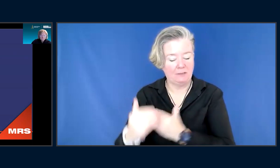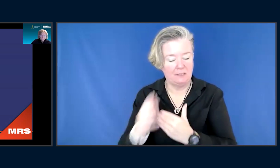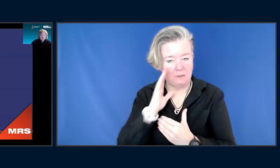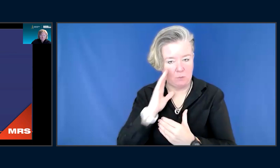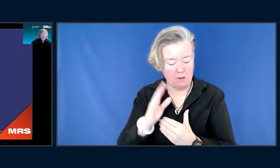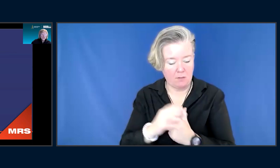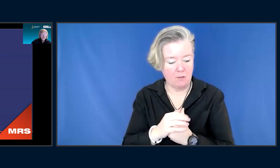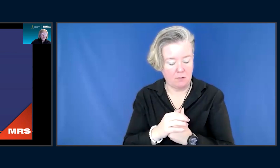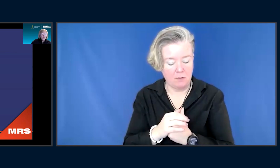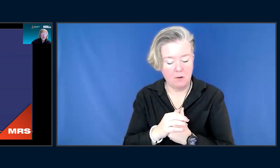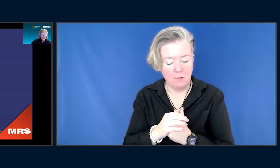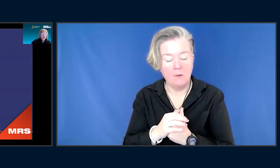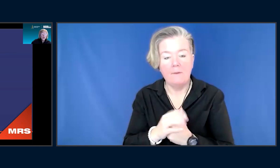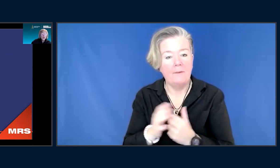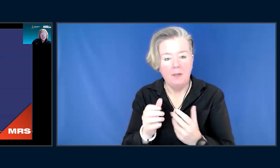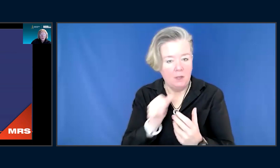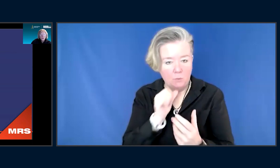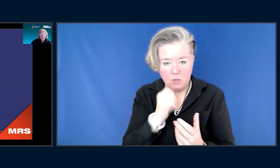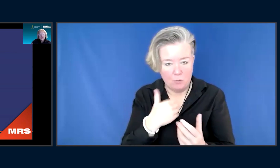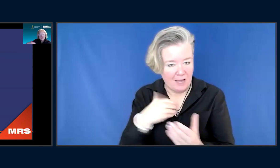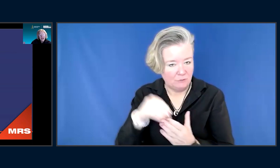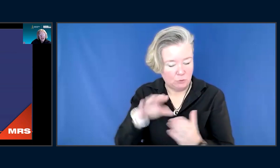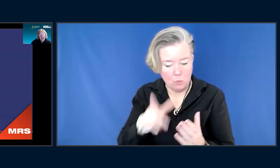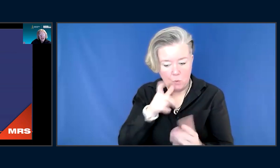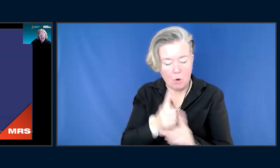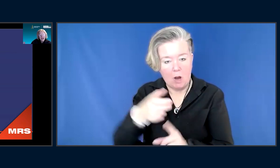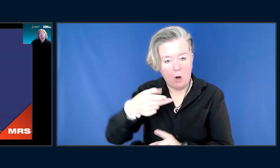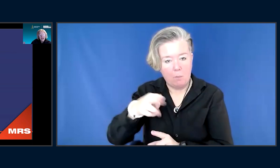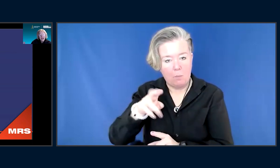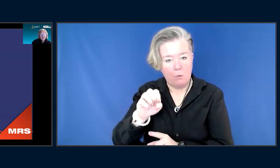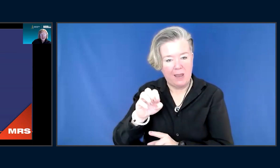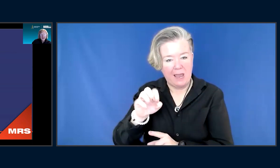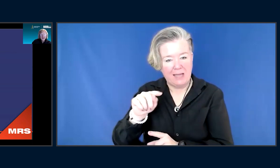And, we don't have the students who are Pre-ETS